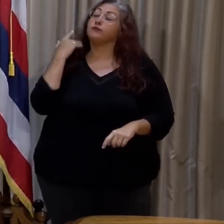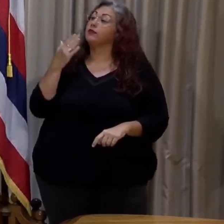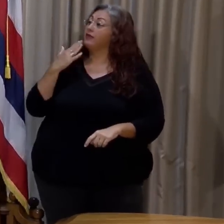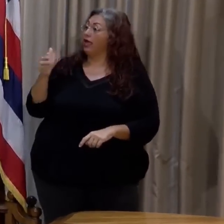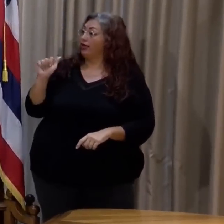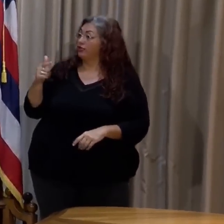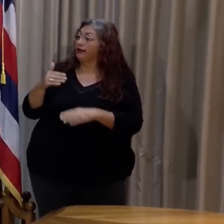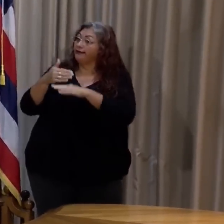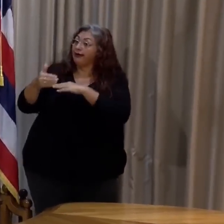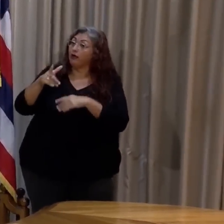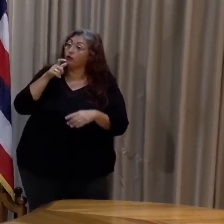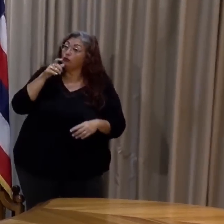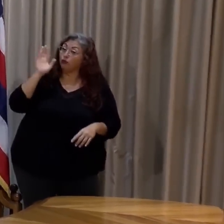THINGS SAFELY, AND EFFECTIVELY DURING THIS PROCESS. THANK YOU.